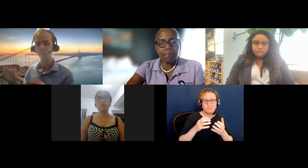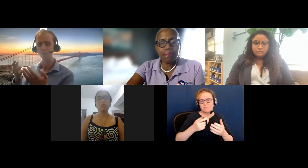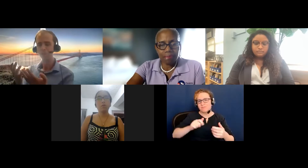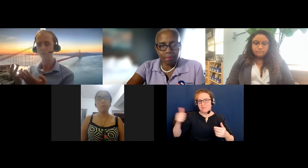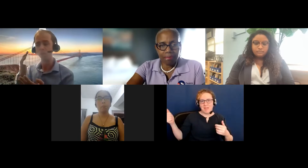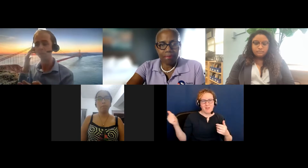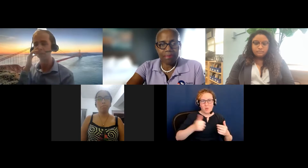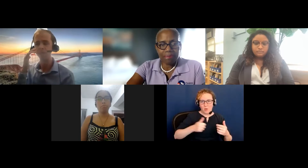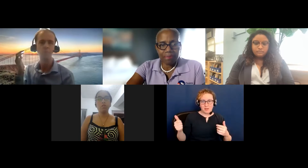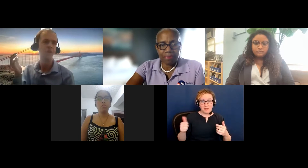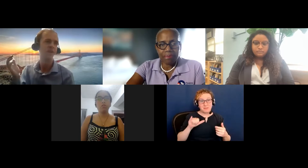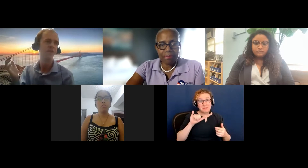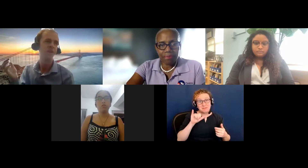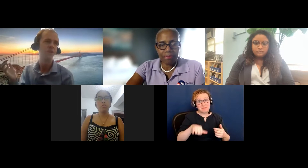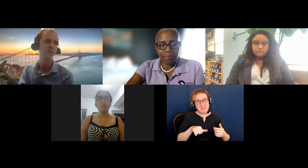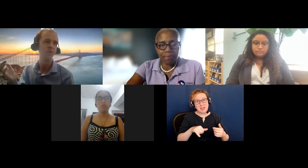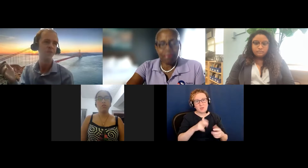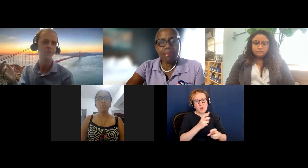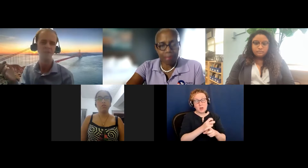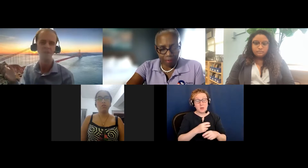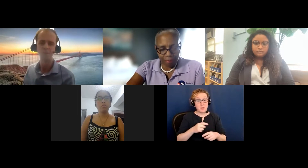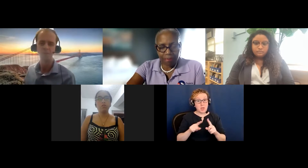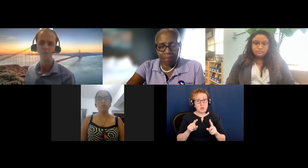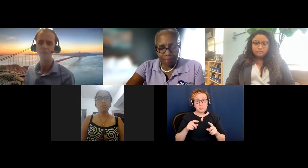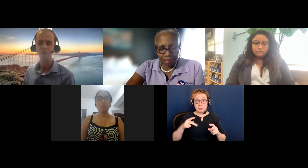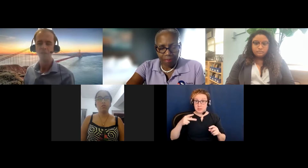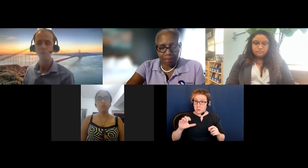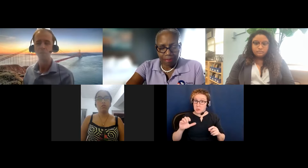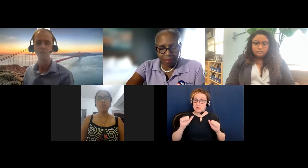going to be more in a supported area because the Peace Corps will be concerned about that